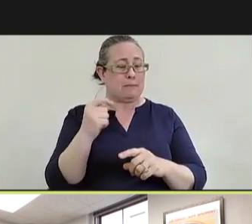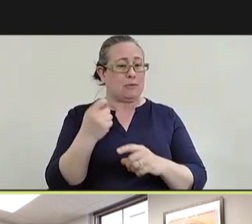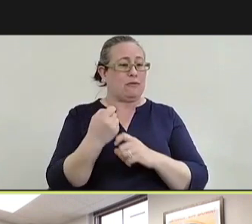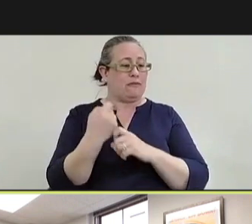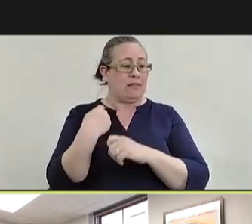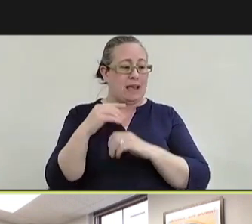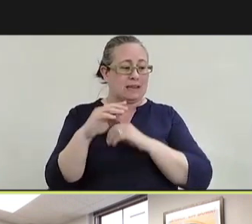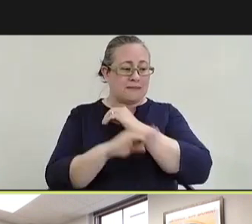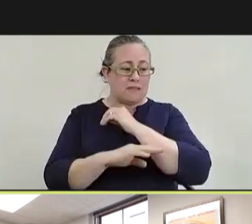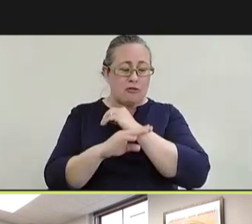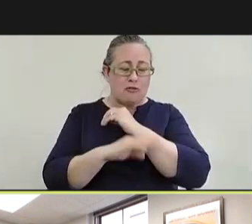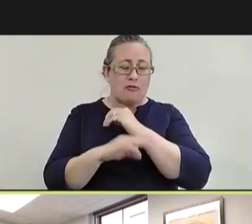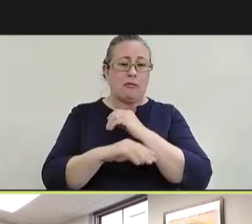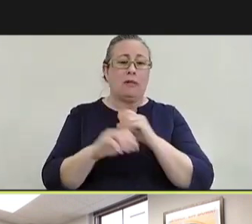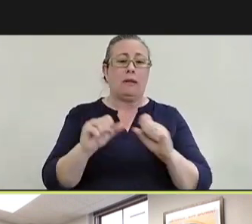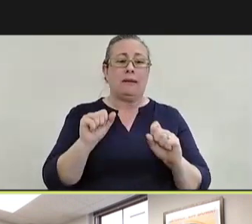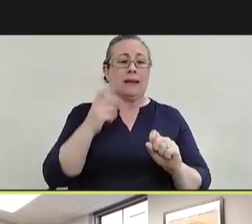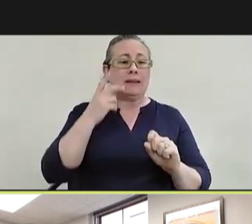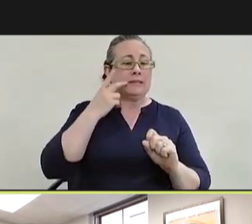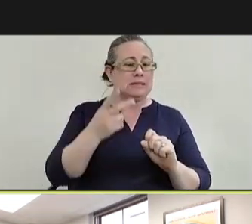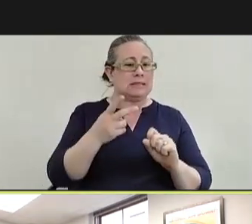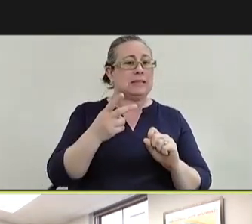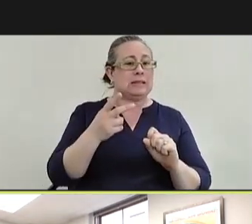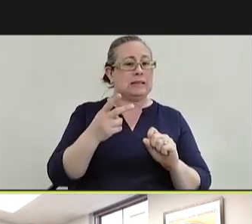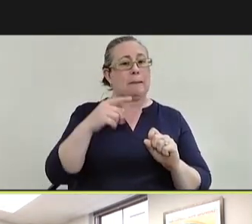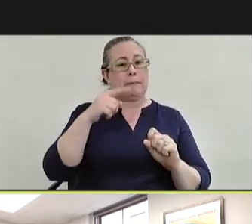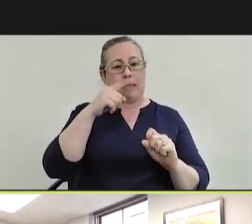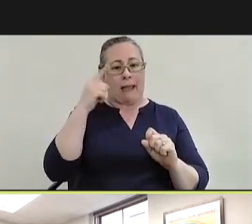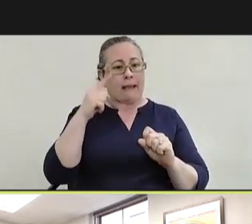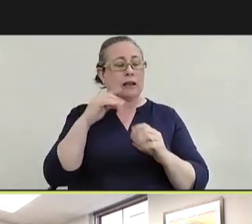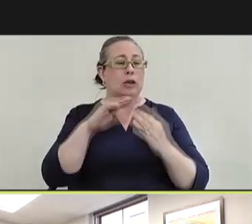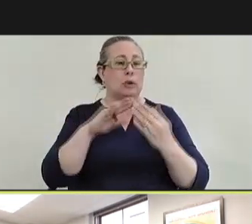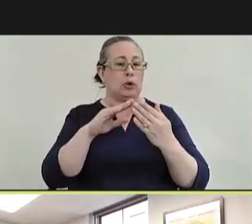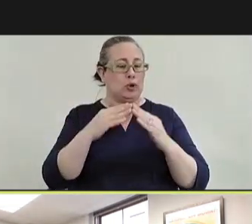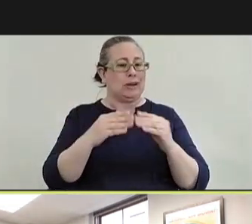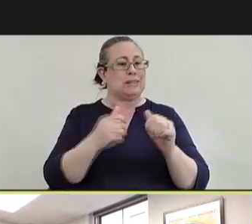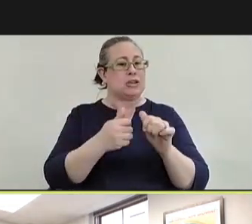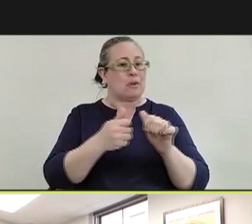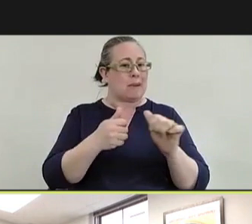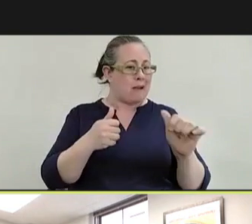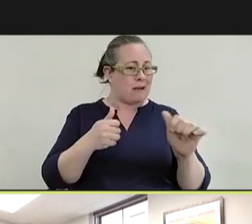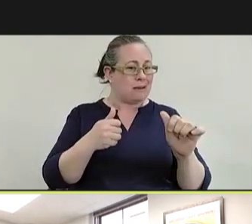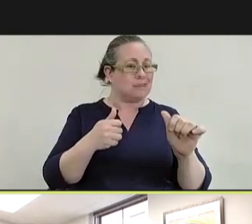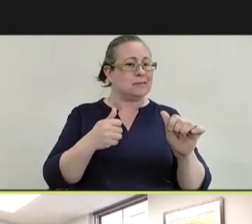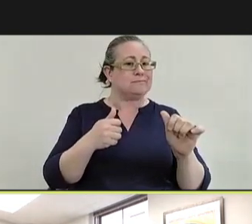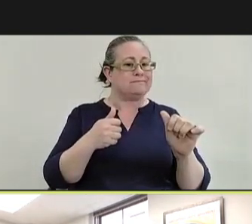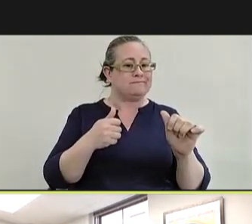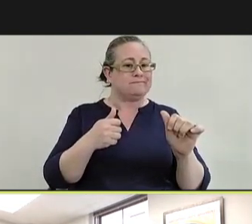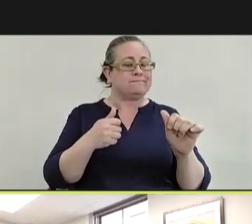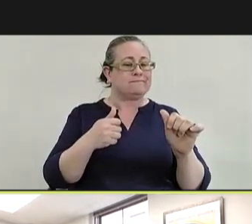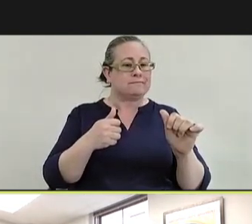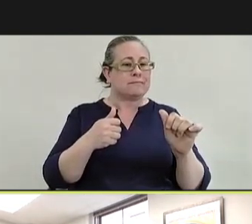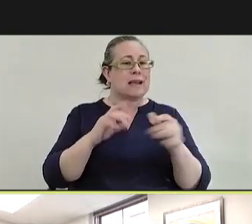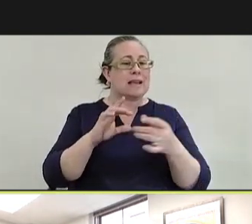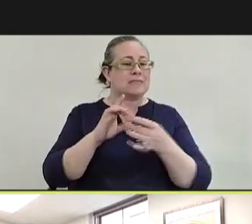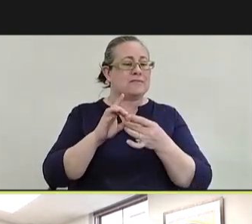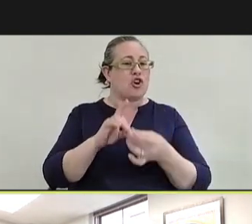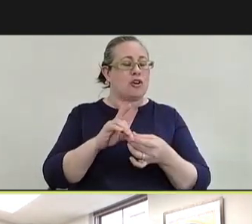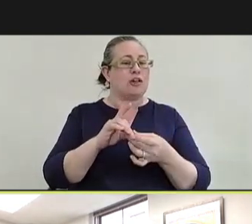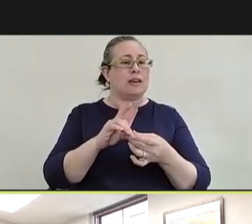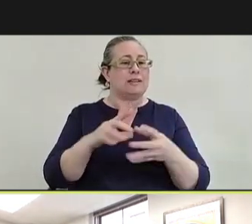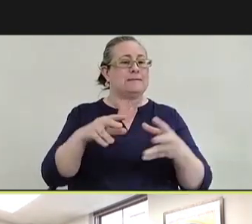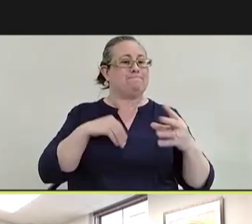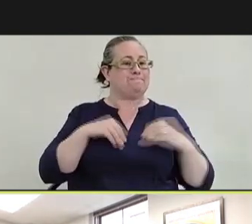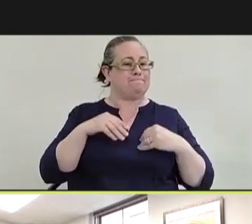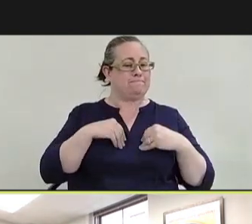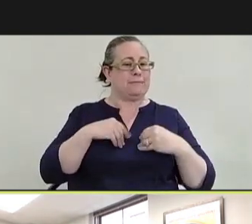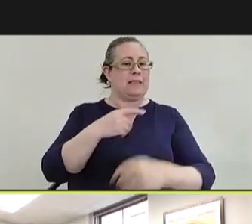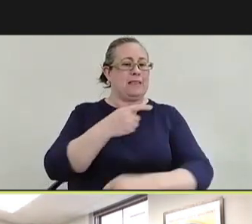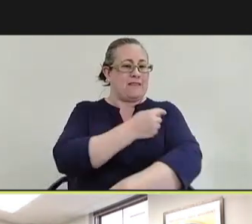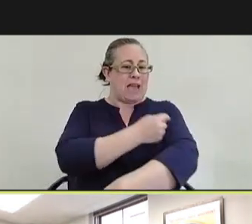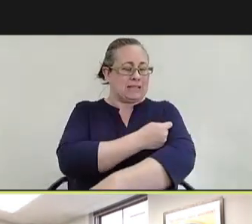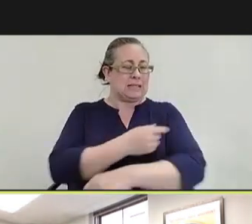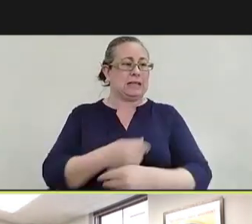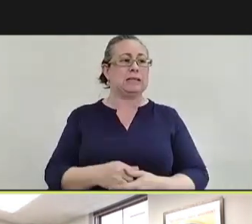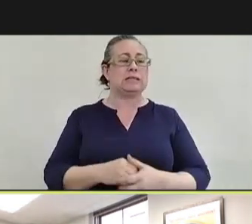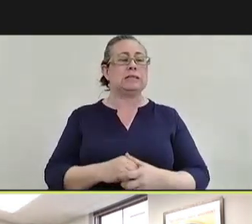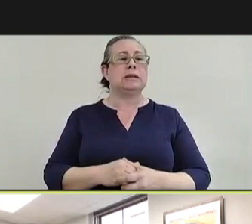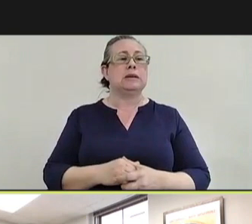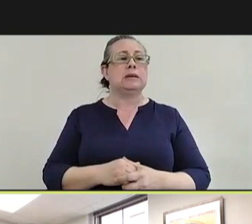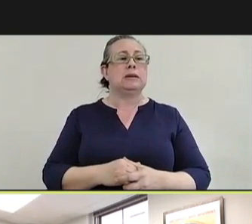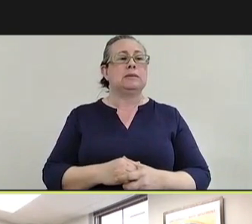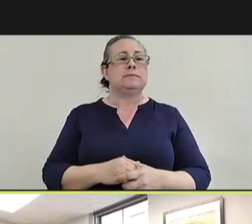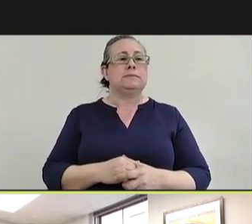see that our black communities are lagging behind as far as uptake of these vaccines. This probably